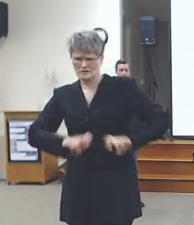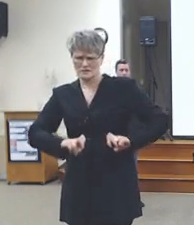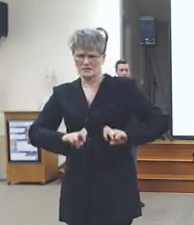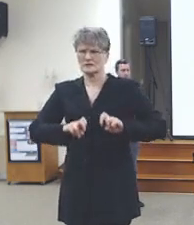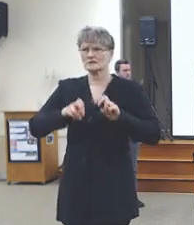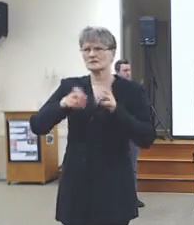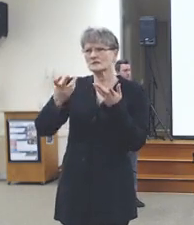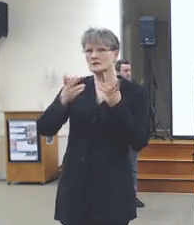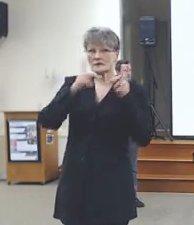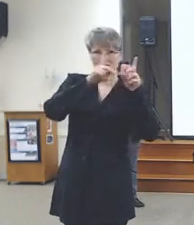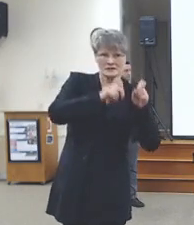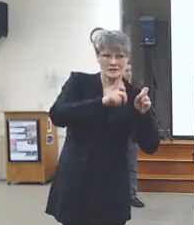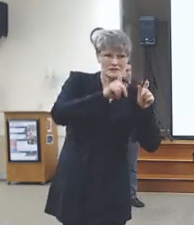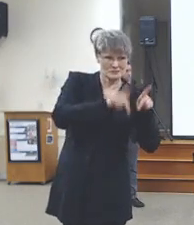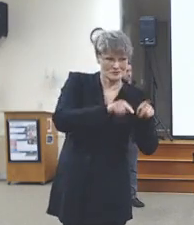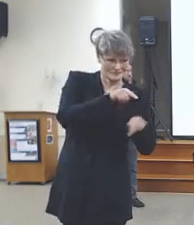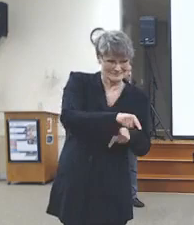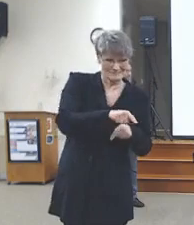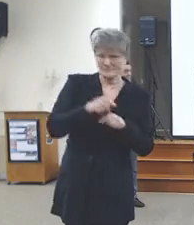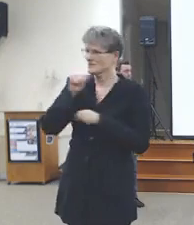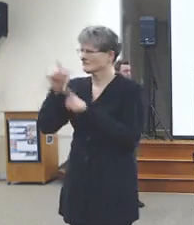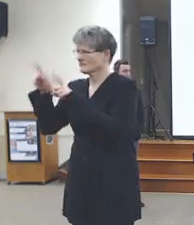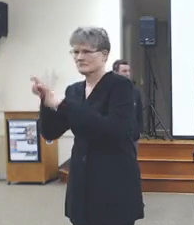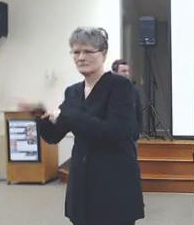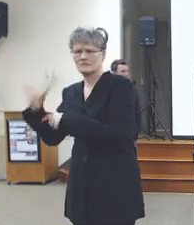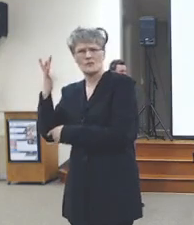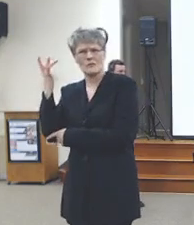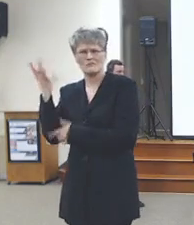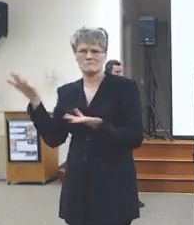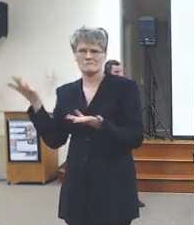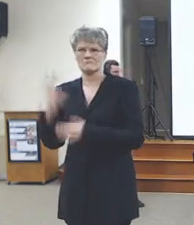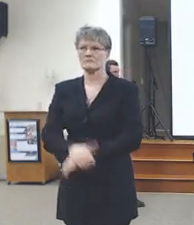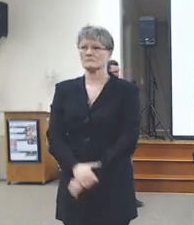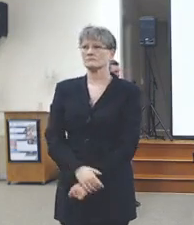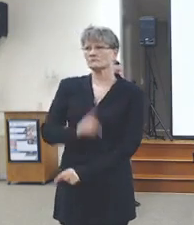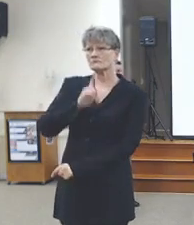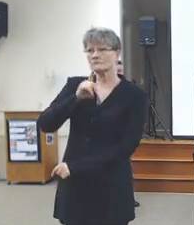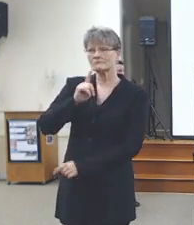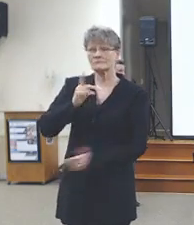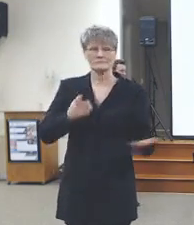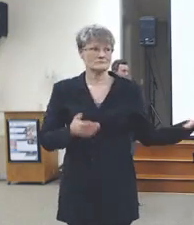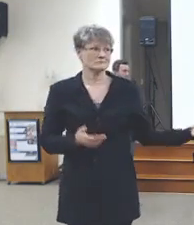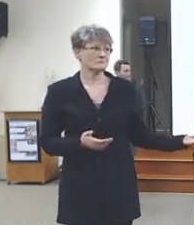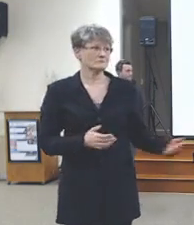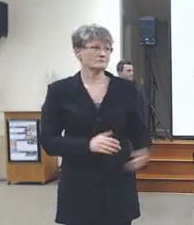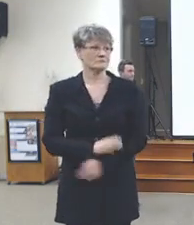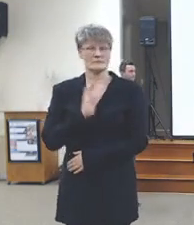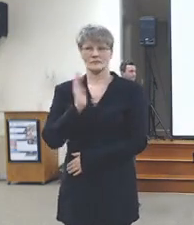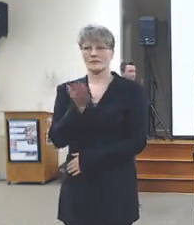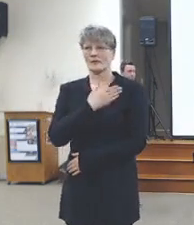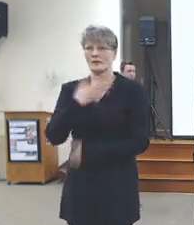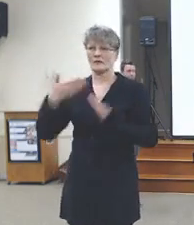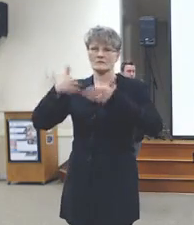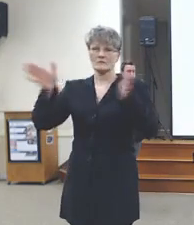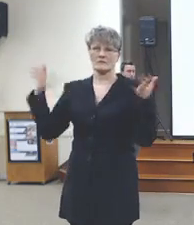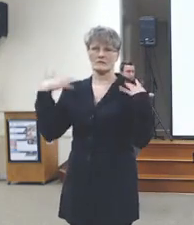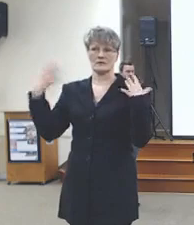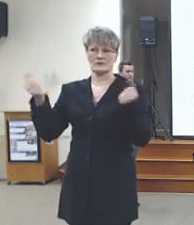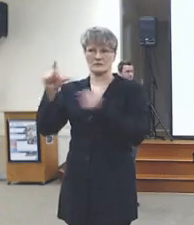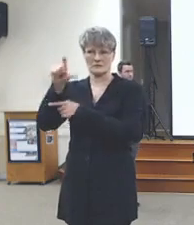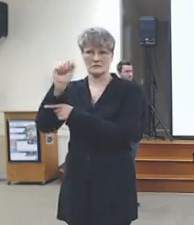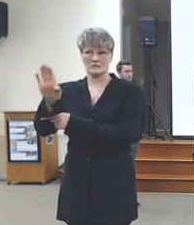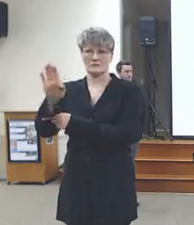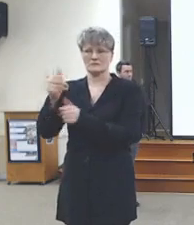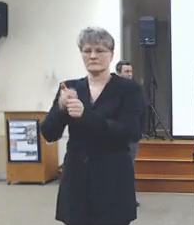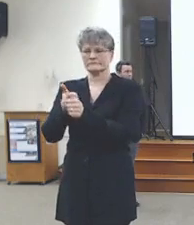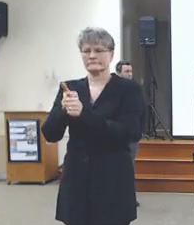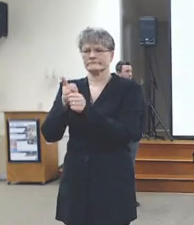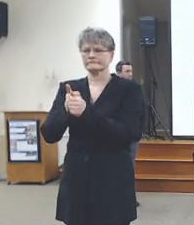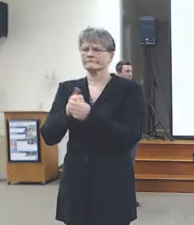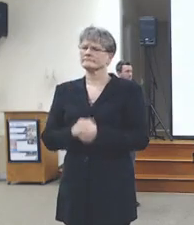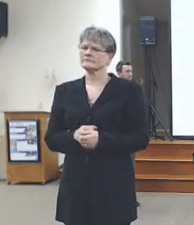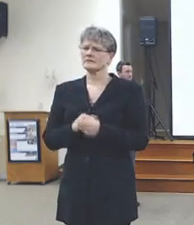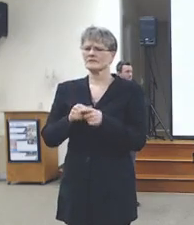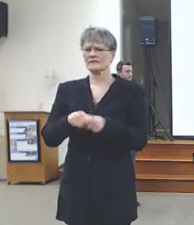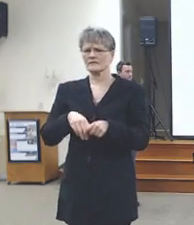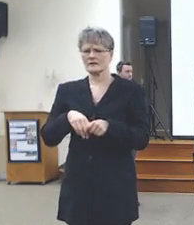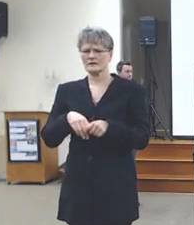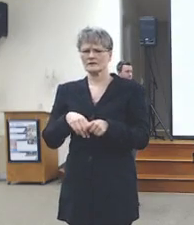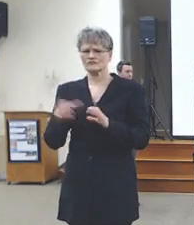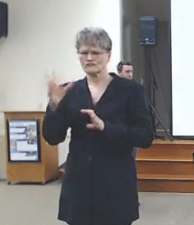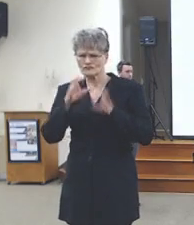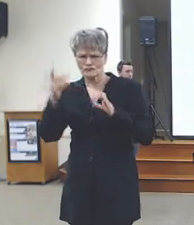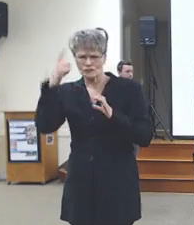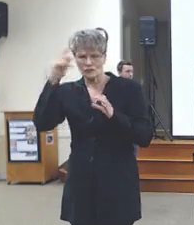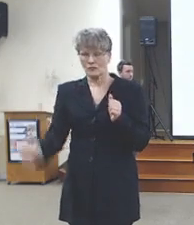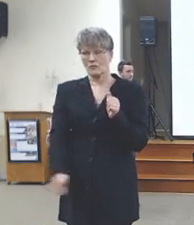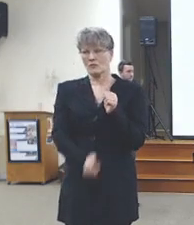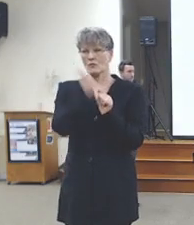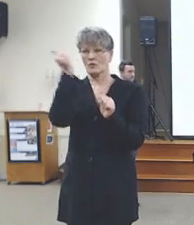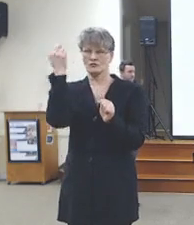Sure, so our Public Health lab tests the most at-risk people and those are people